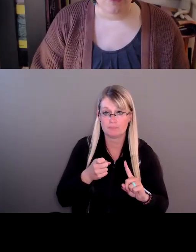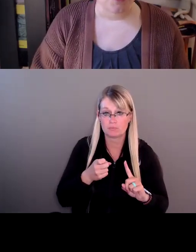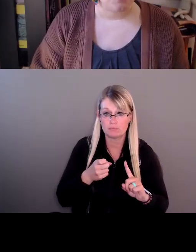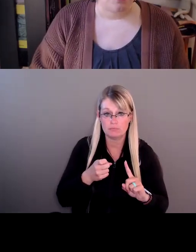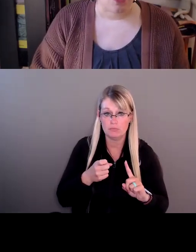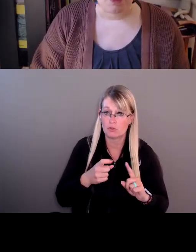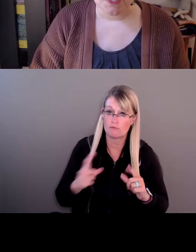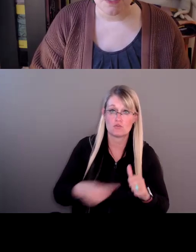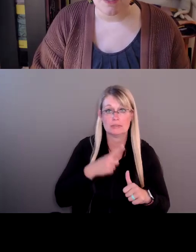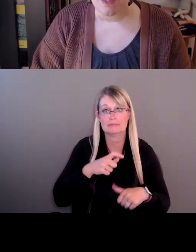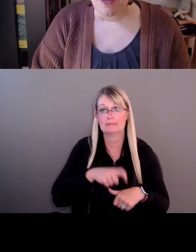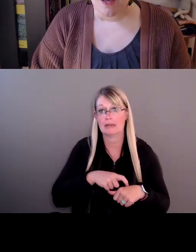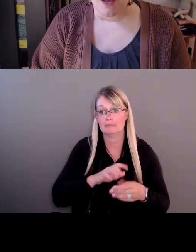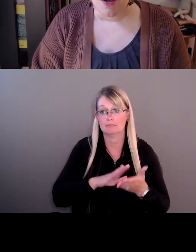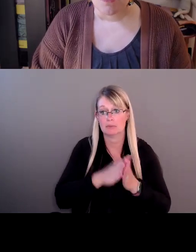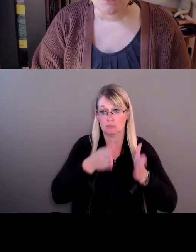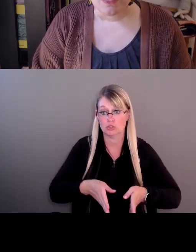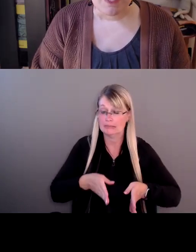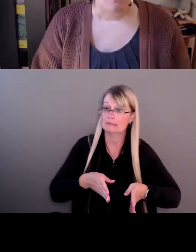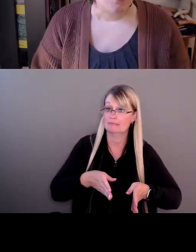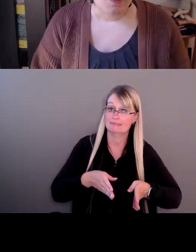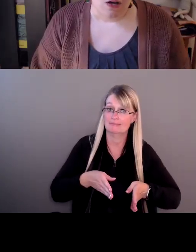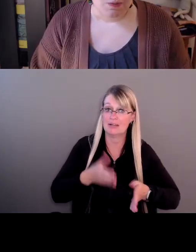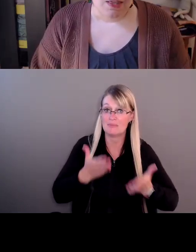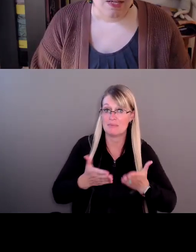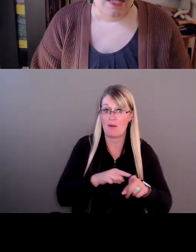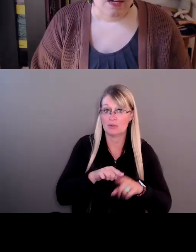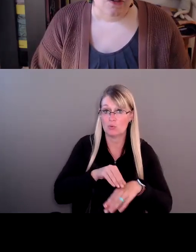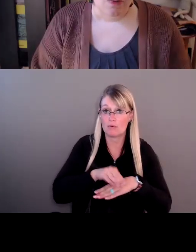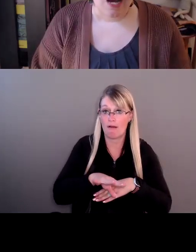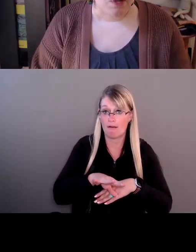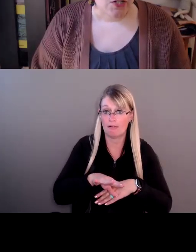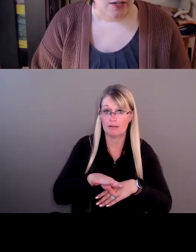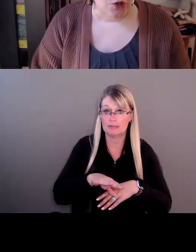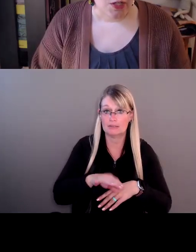first person, they might also be because by things like trim a traumatic brain injuries.